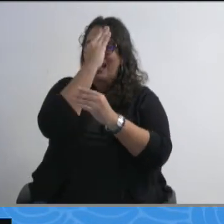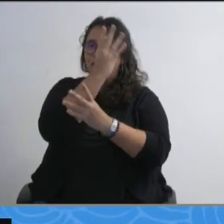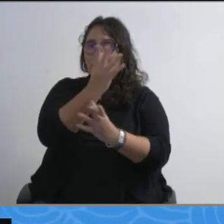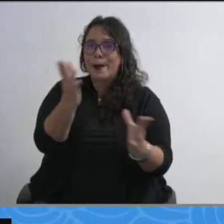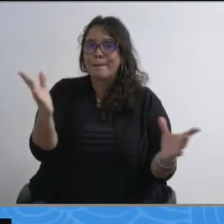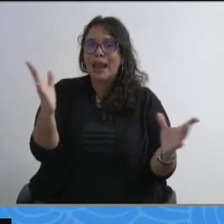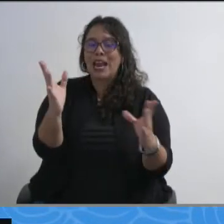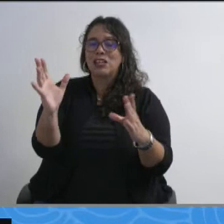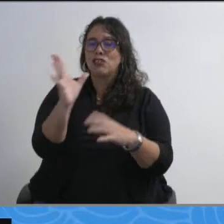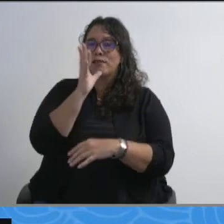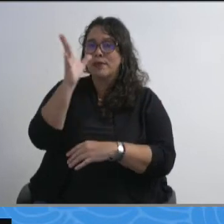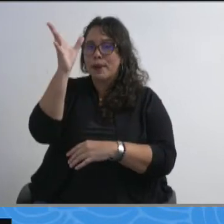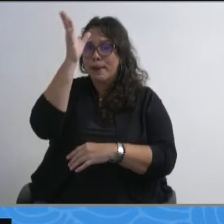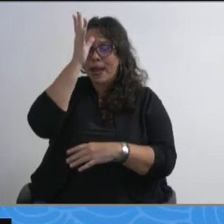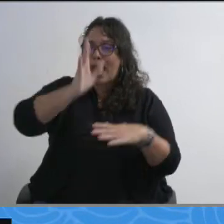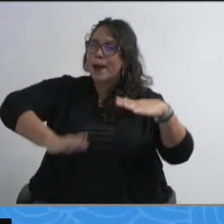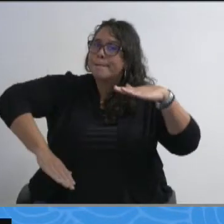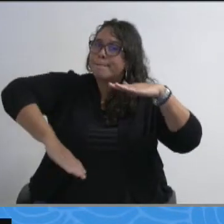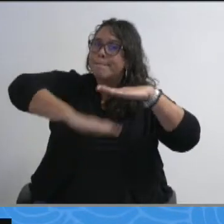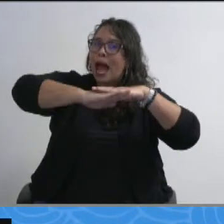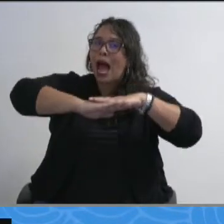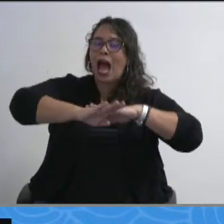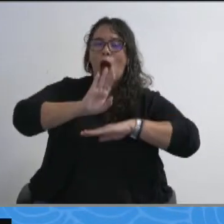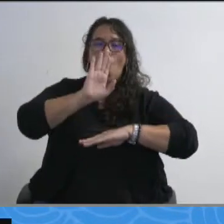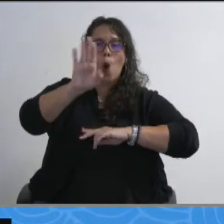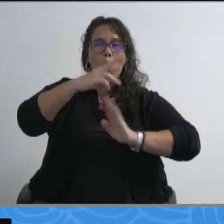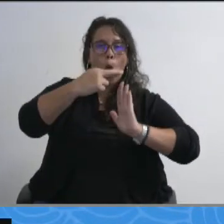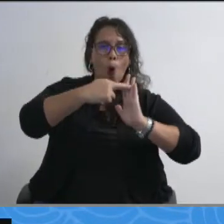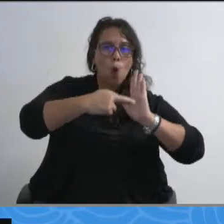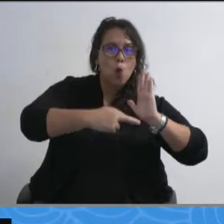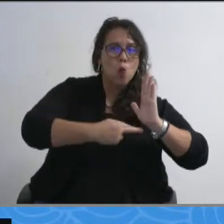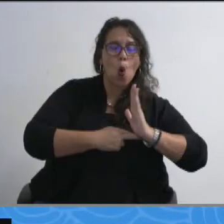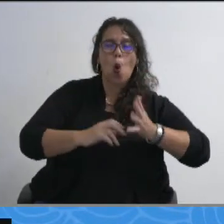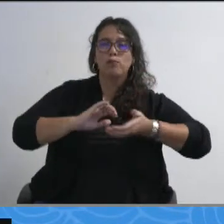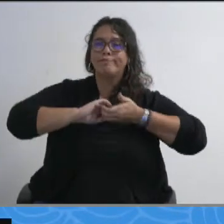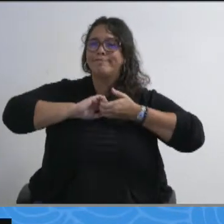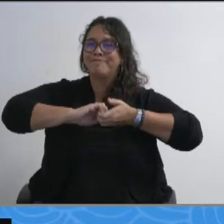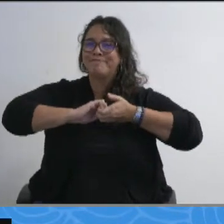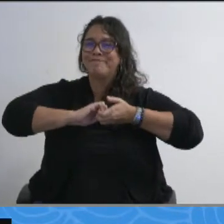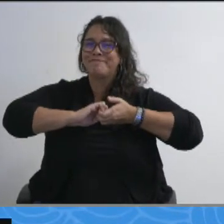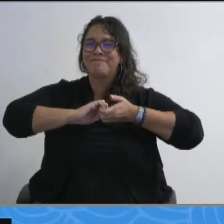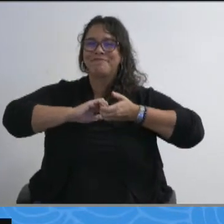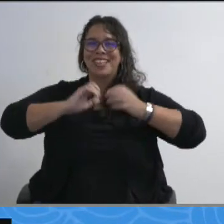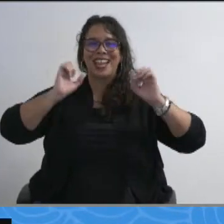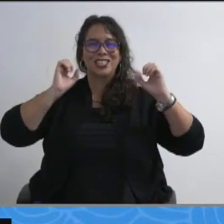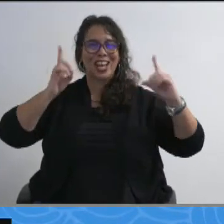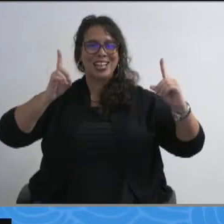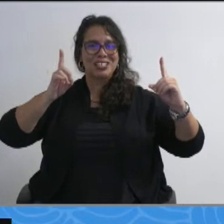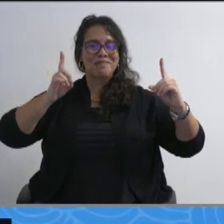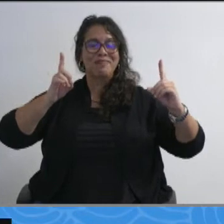to maximize your roles as our partners in education. And then ultimately, we wanna be able